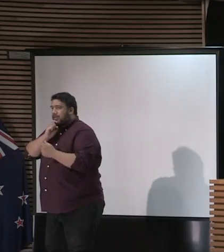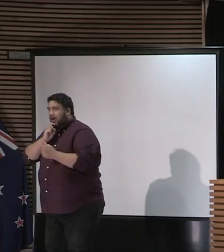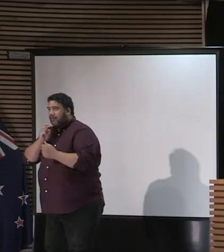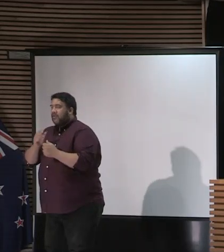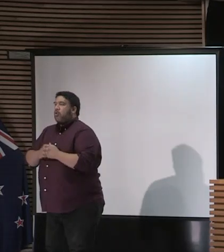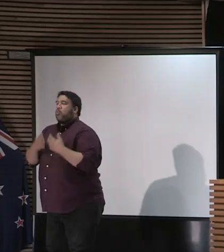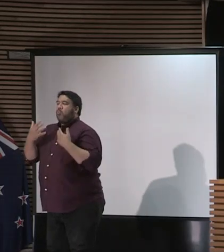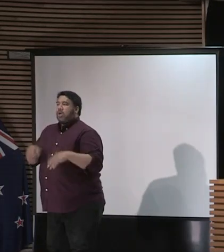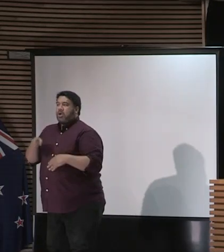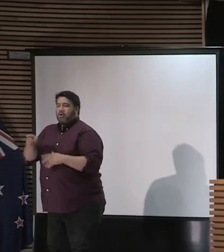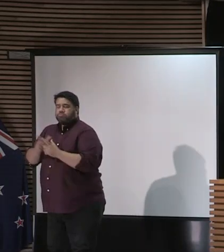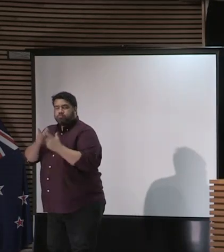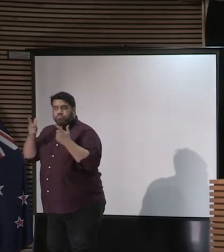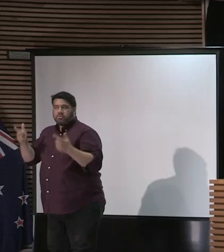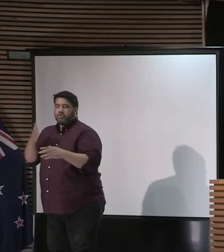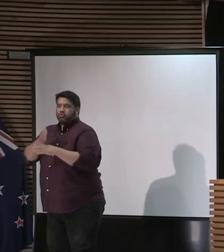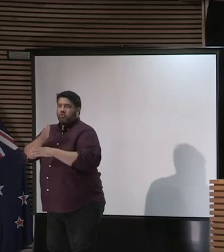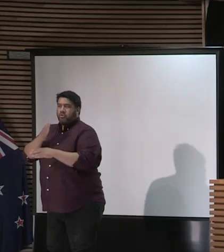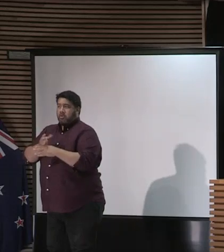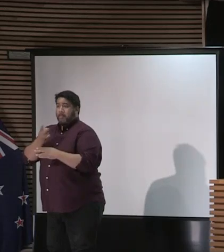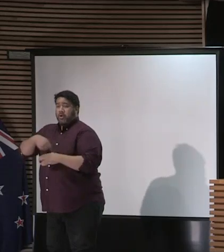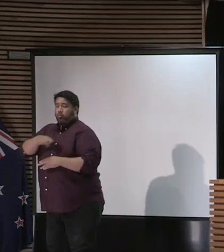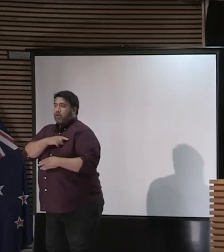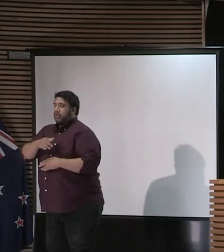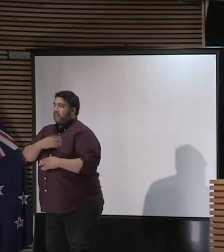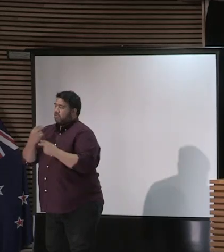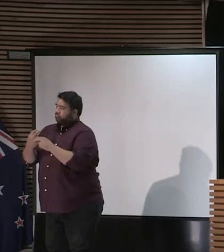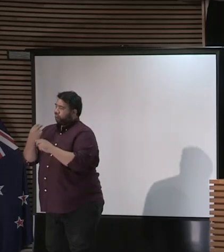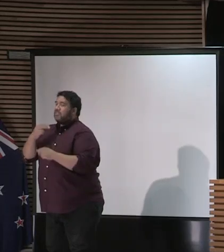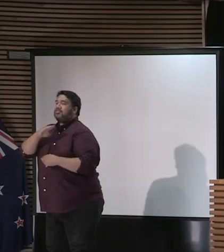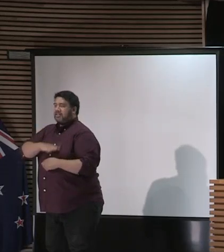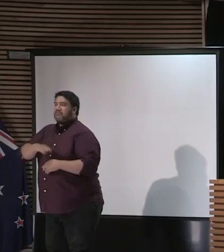keep 1,694,281 New Zealanders in work and connected to their employers. It's been a huge task to